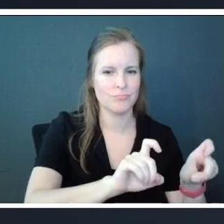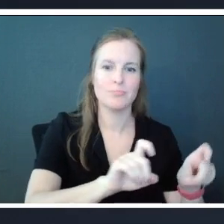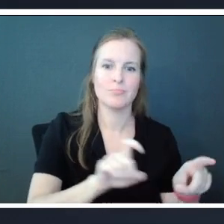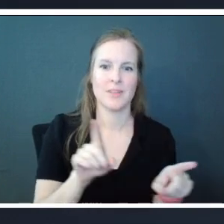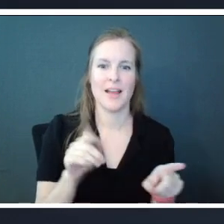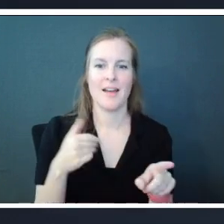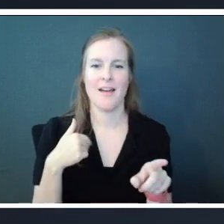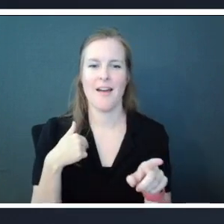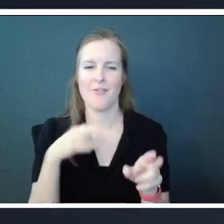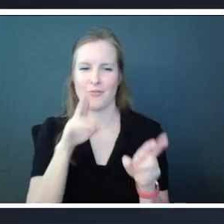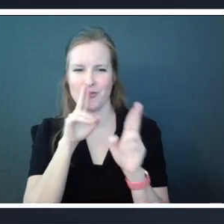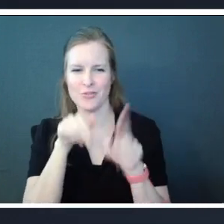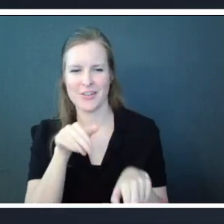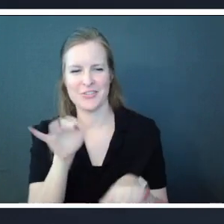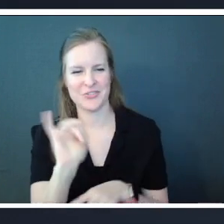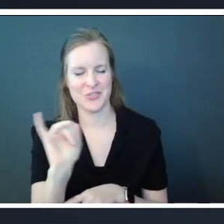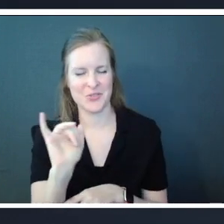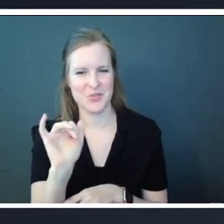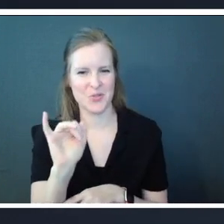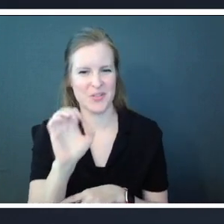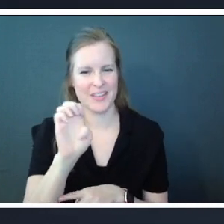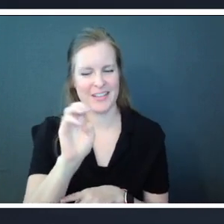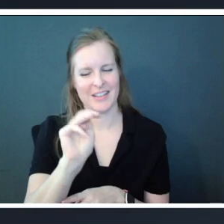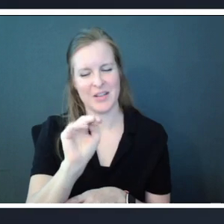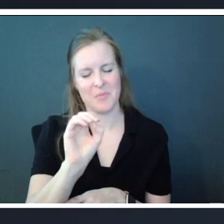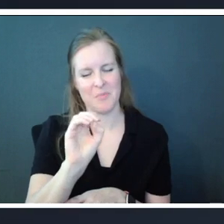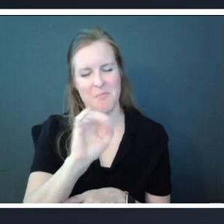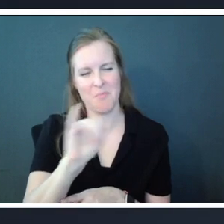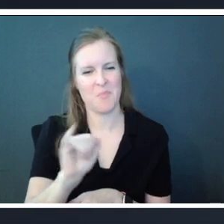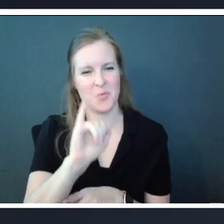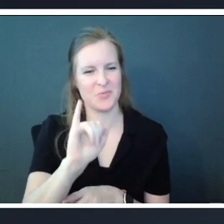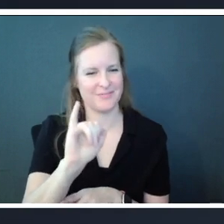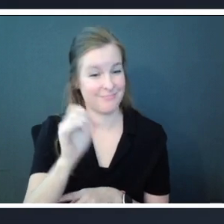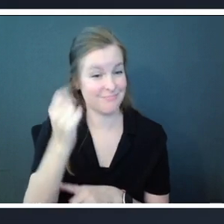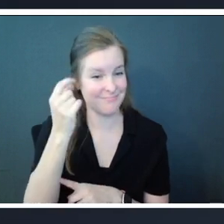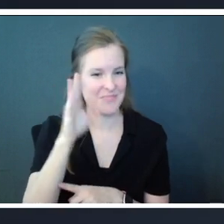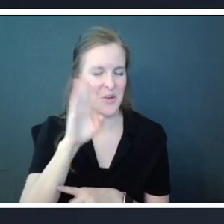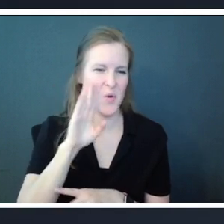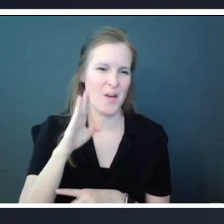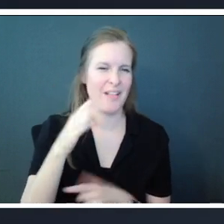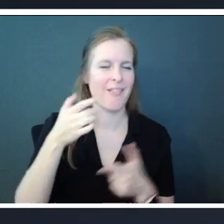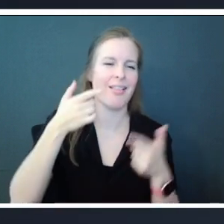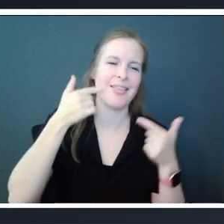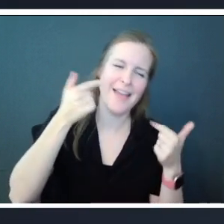people can laugh, they can put a heart up and I can really gauge how their interest is in